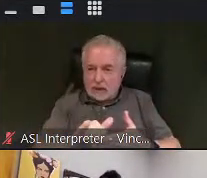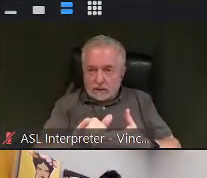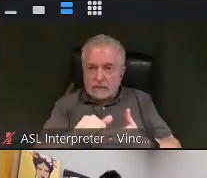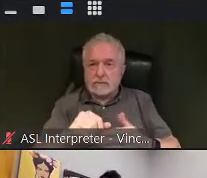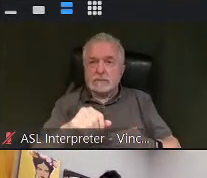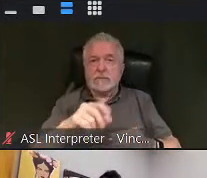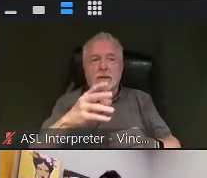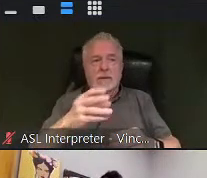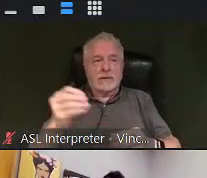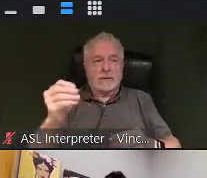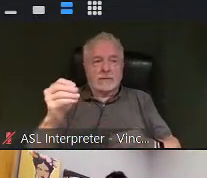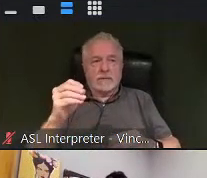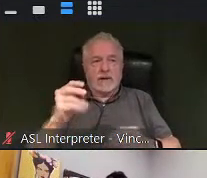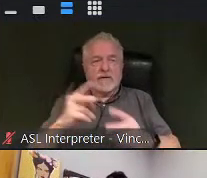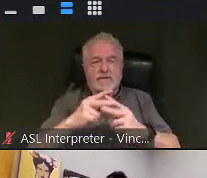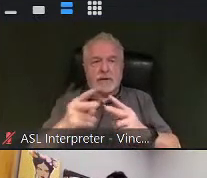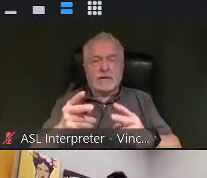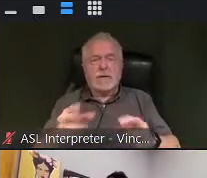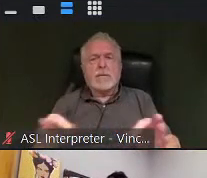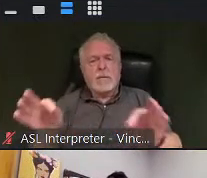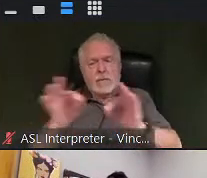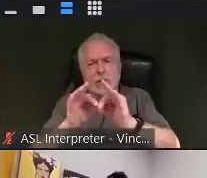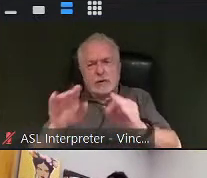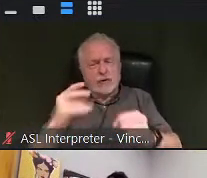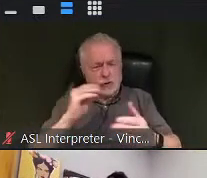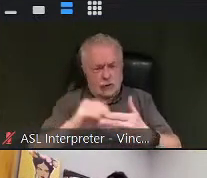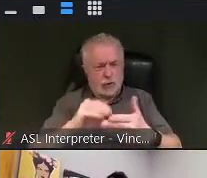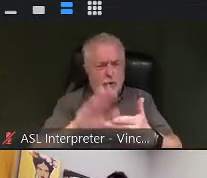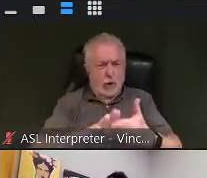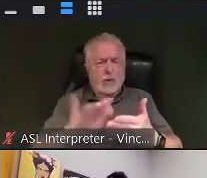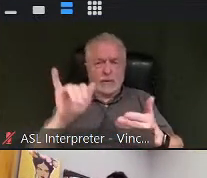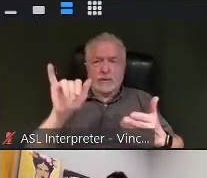And it's very important to note that